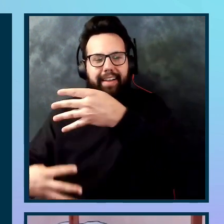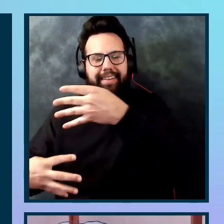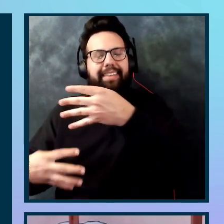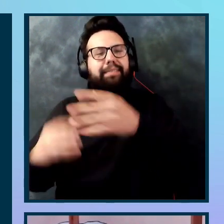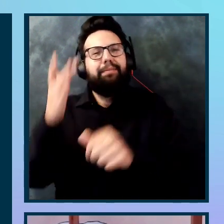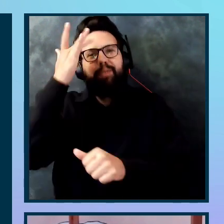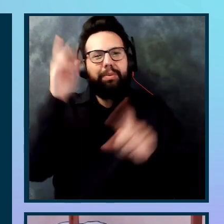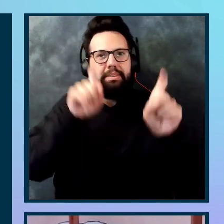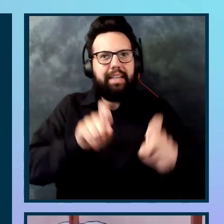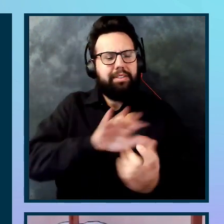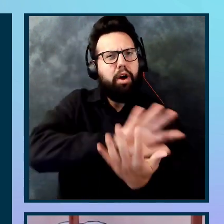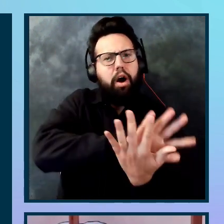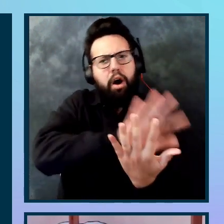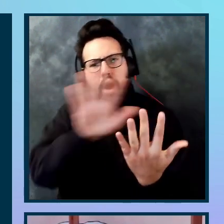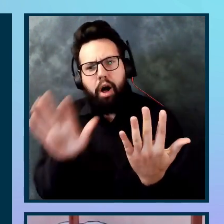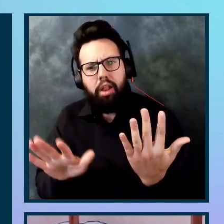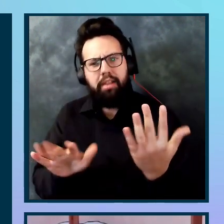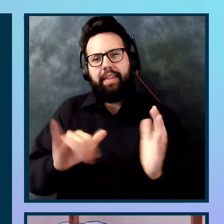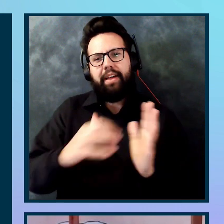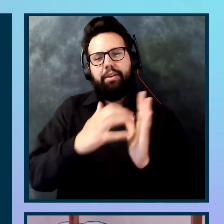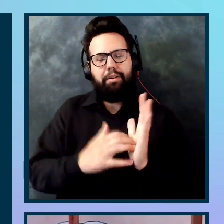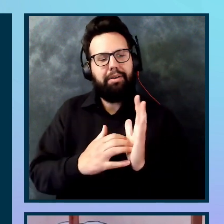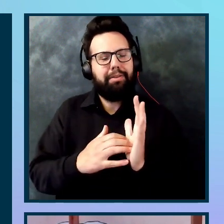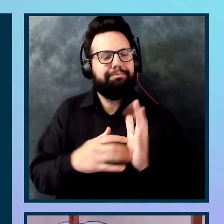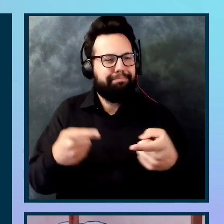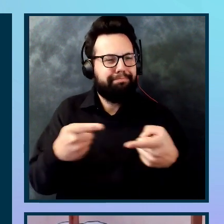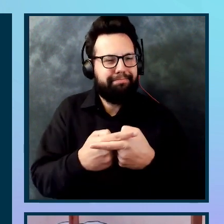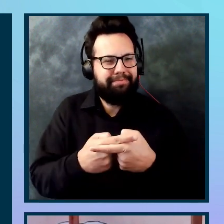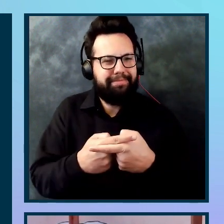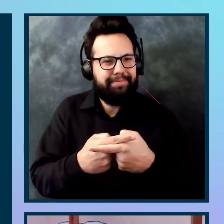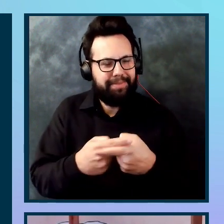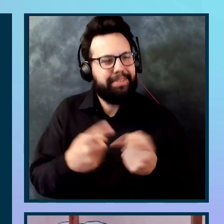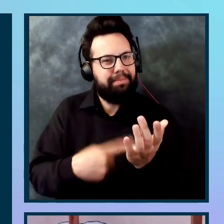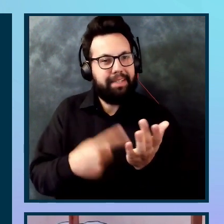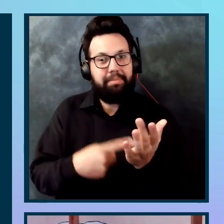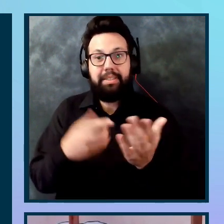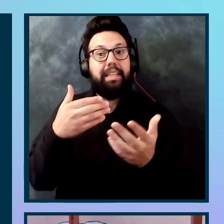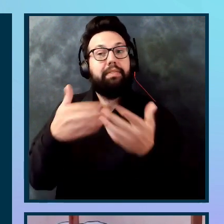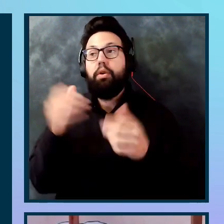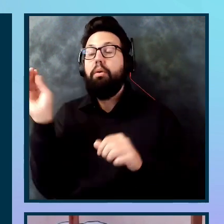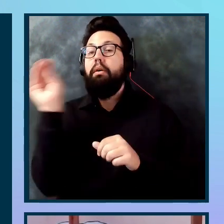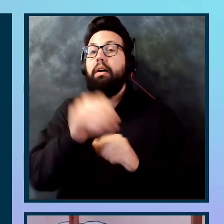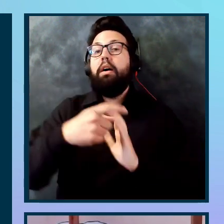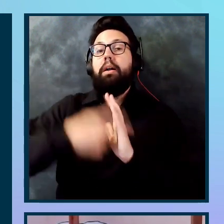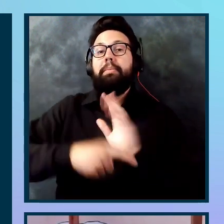so it is possible to miss content that should be tested with this sort of automation.